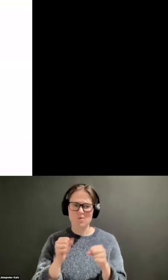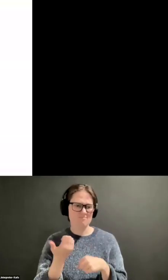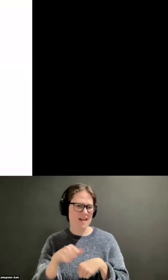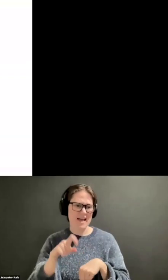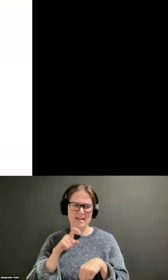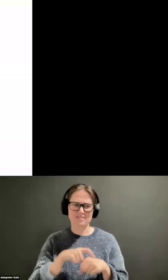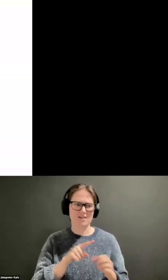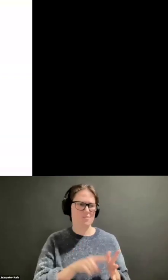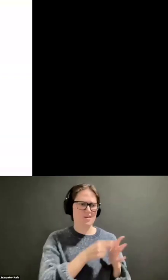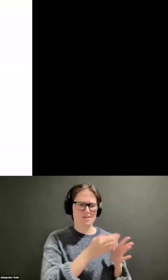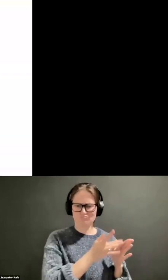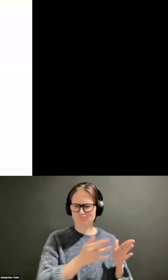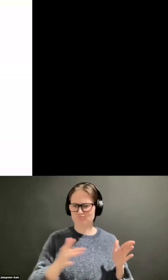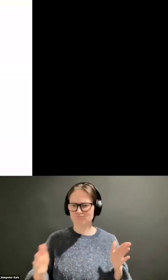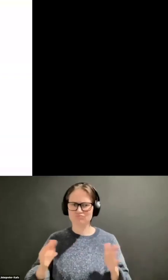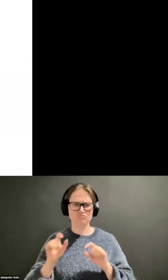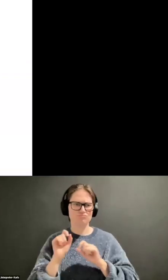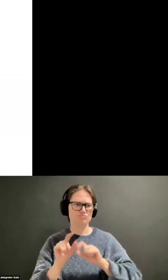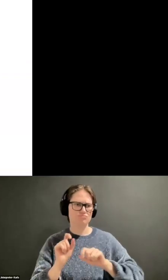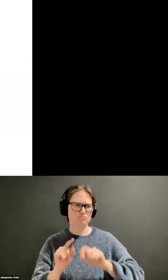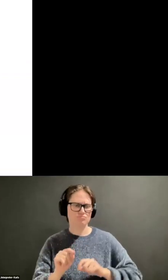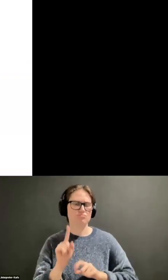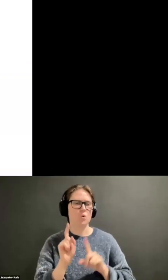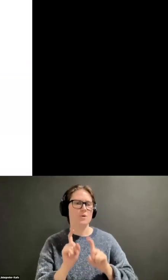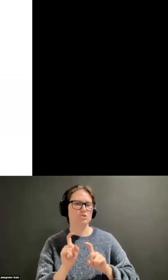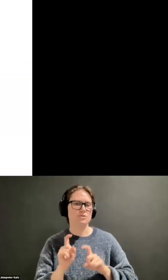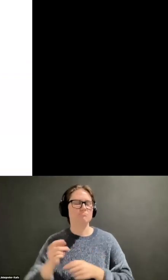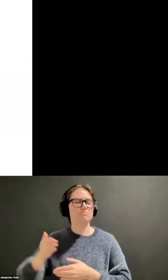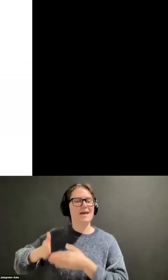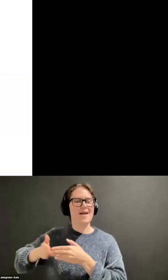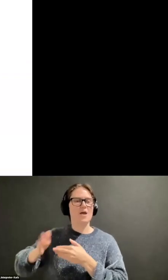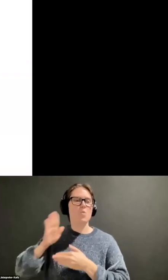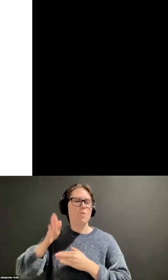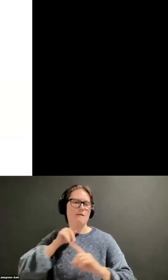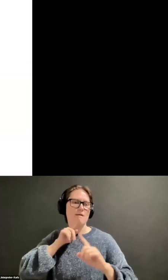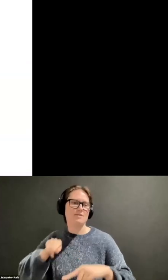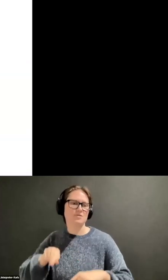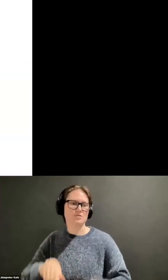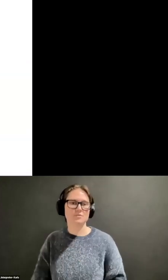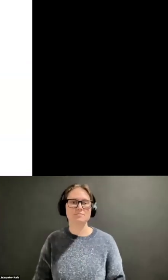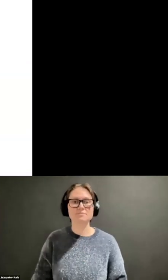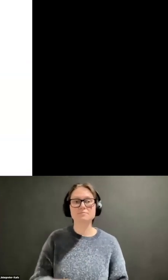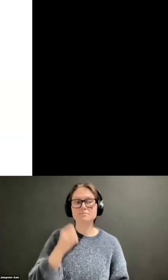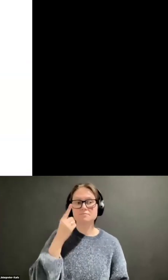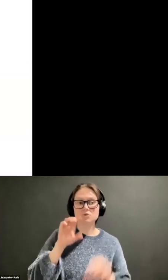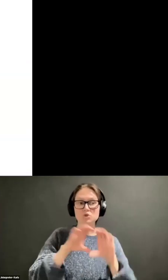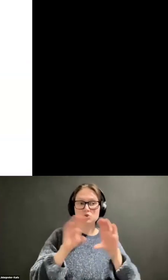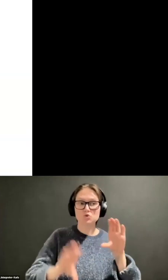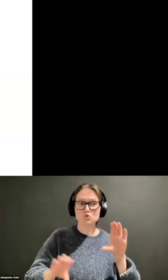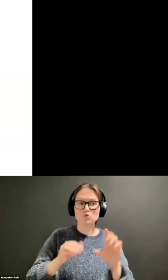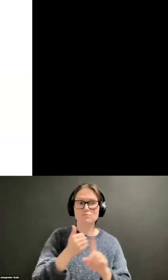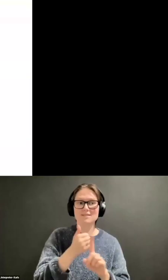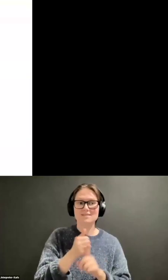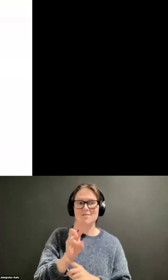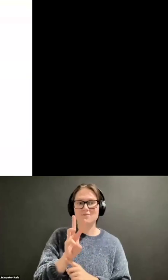And finally, this Zoom is set up as a webinar, which means your cameras will not be on and